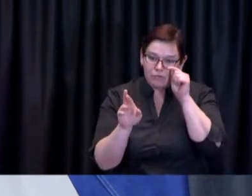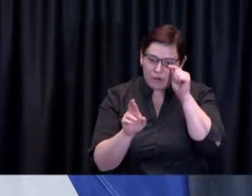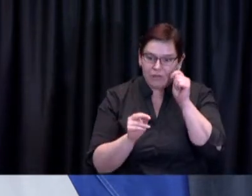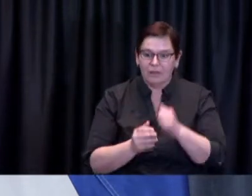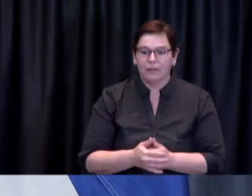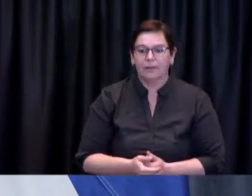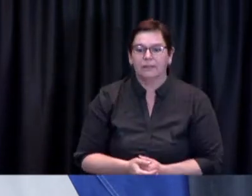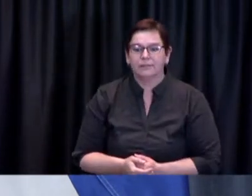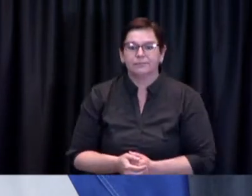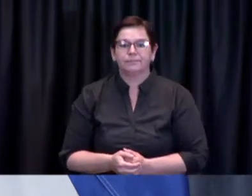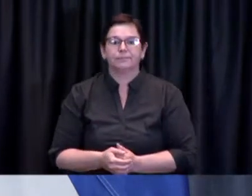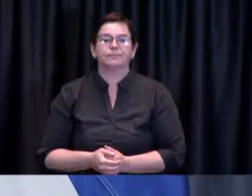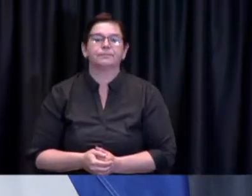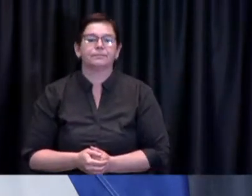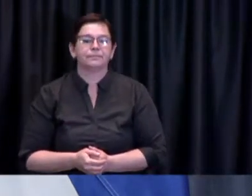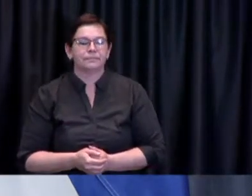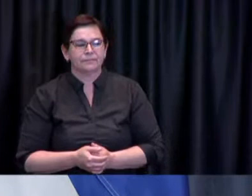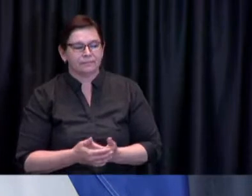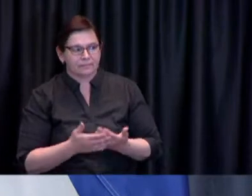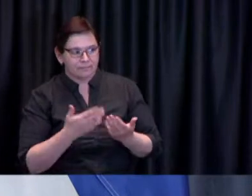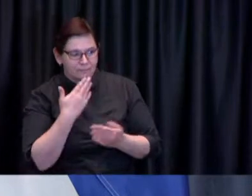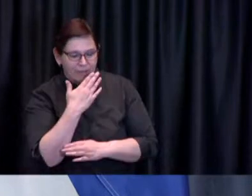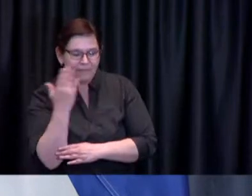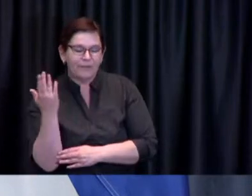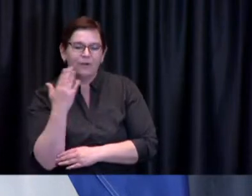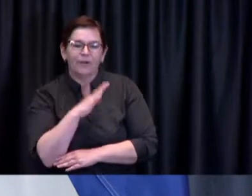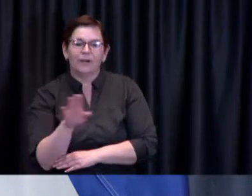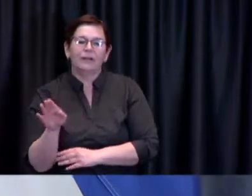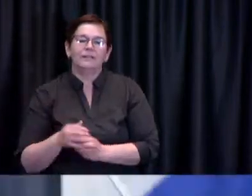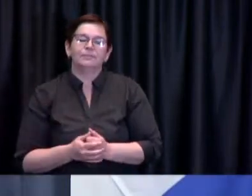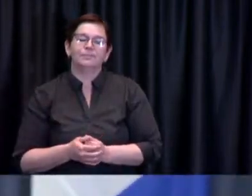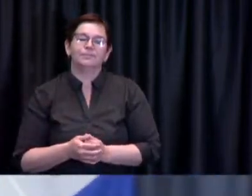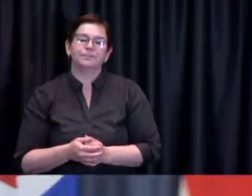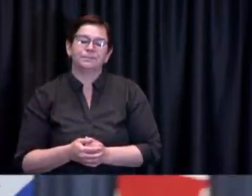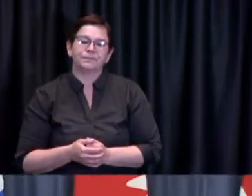hi everyone good afternoon my question is how was the decision to add parts of